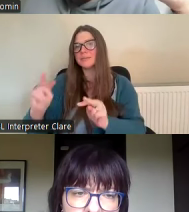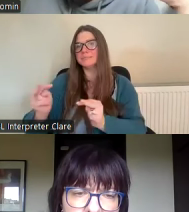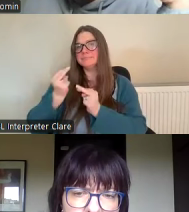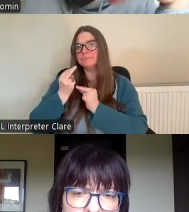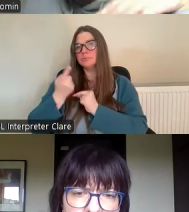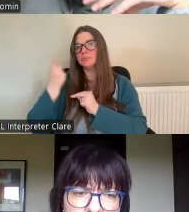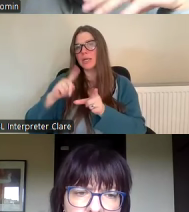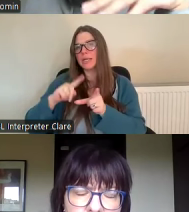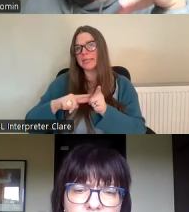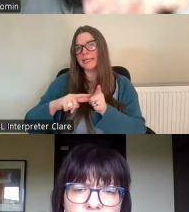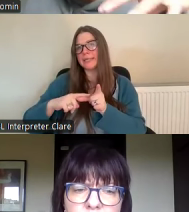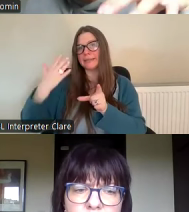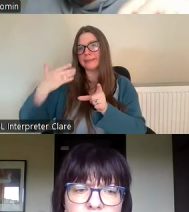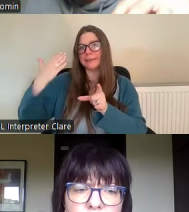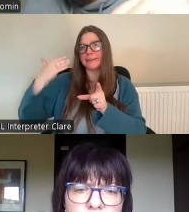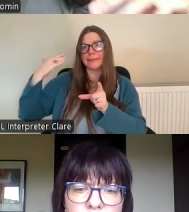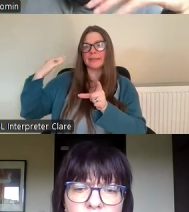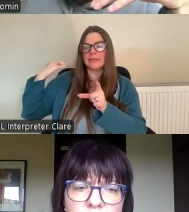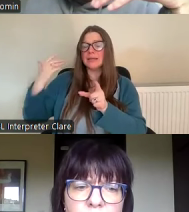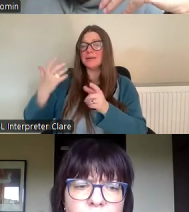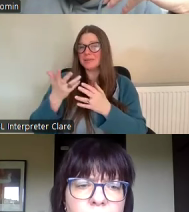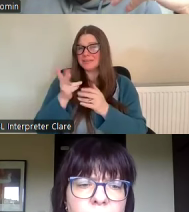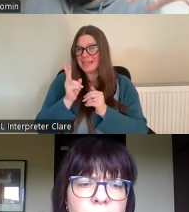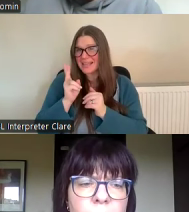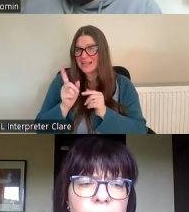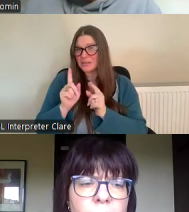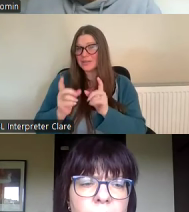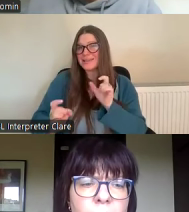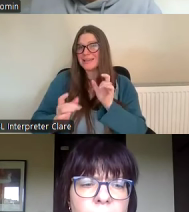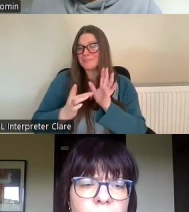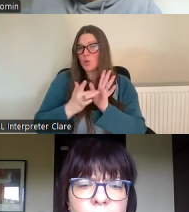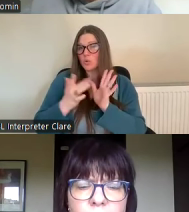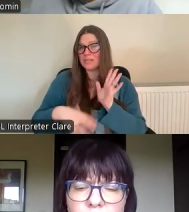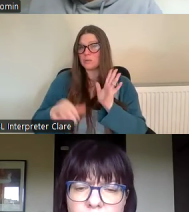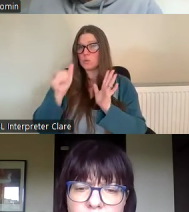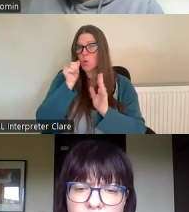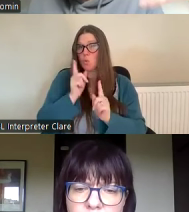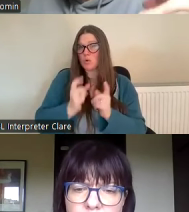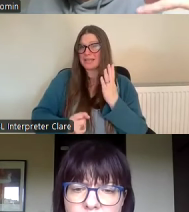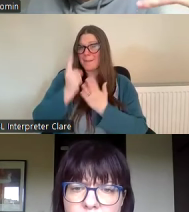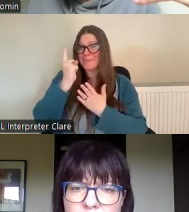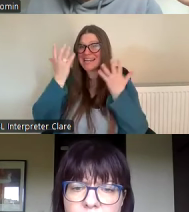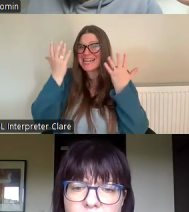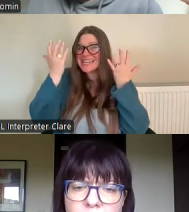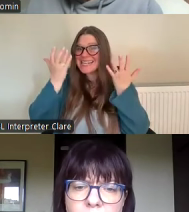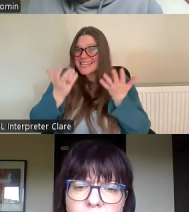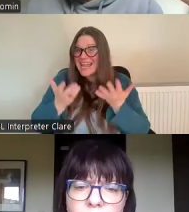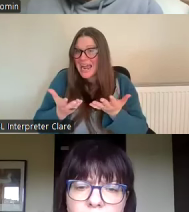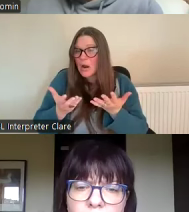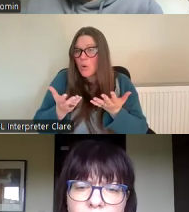Essentially, you want to look at the here and now to see how much traffic can you actually get and are you actually advertising